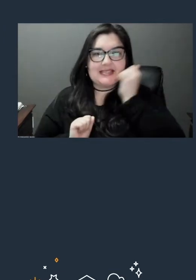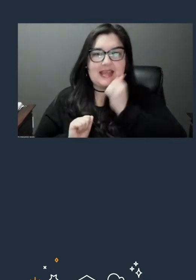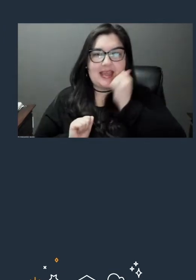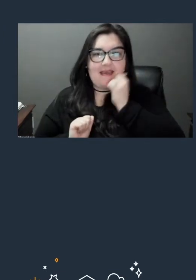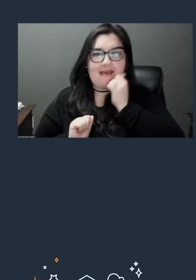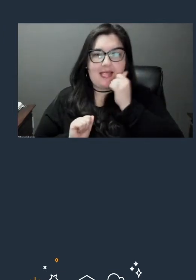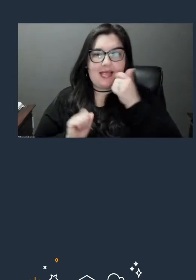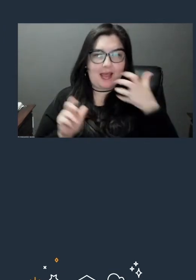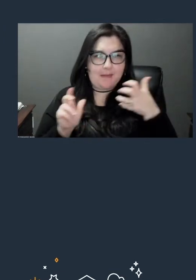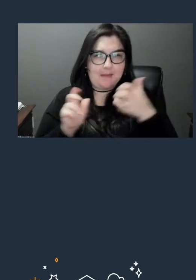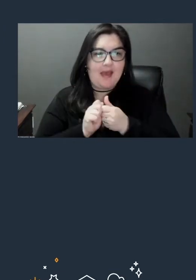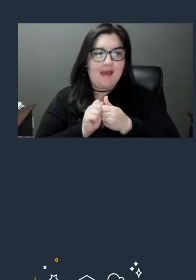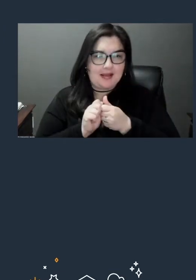And give your backup plan a name.